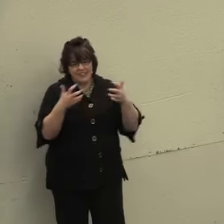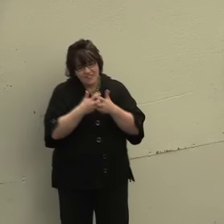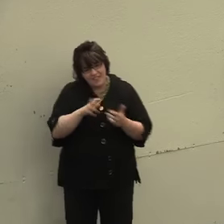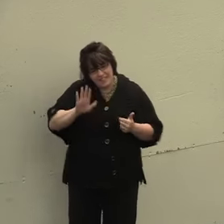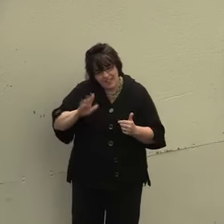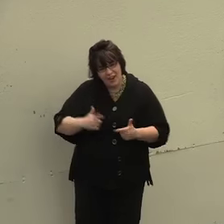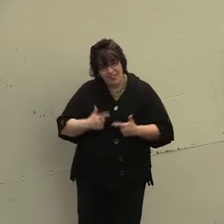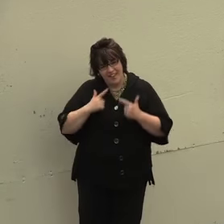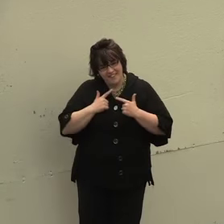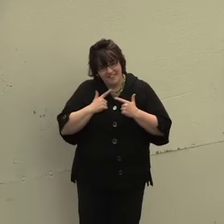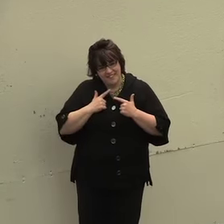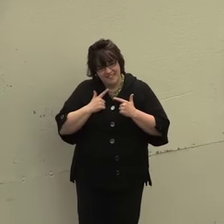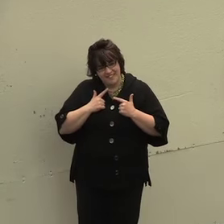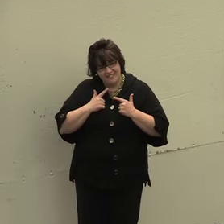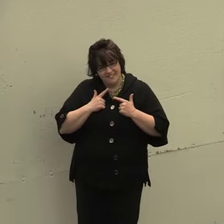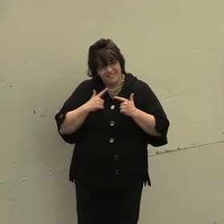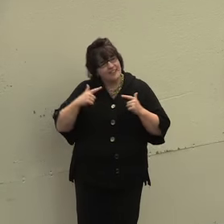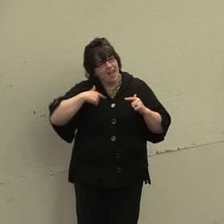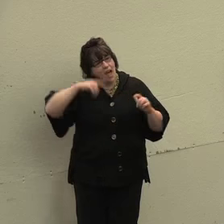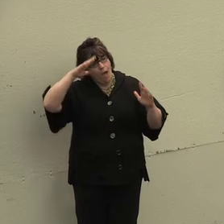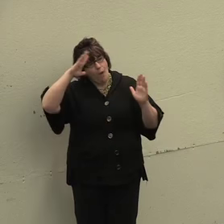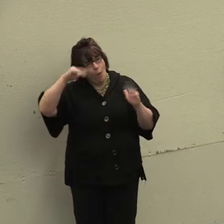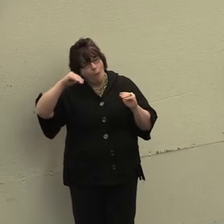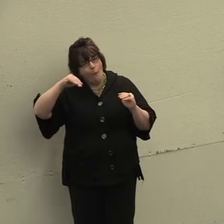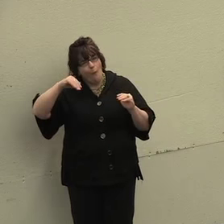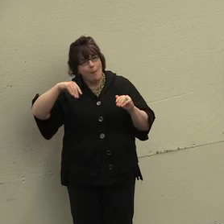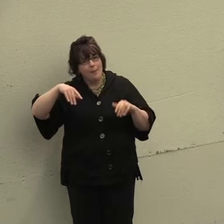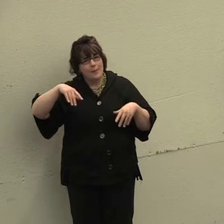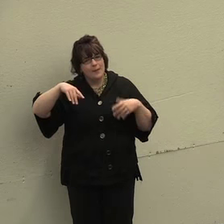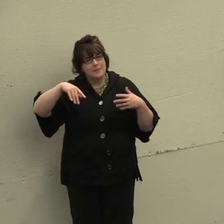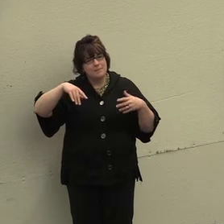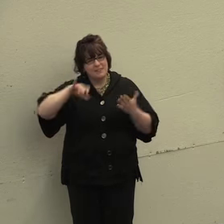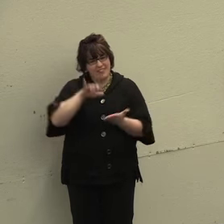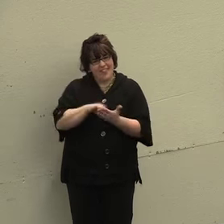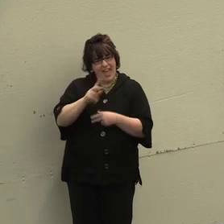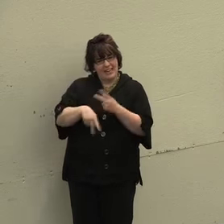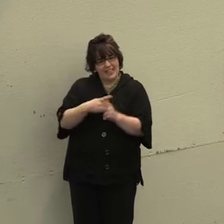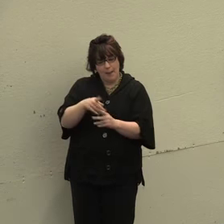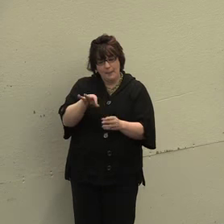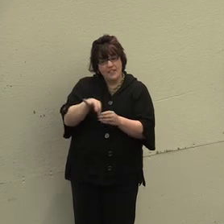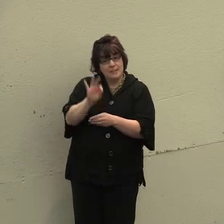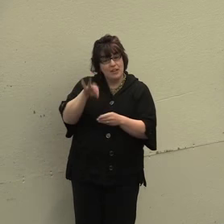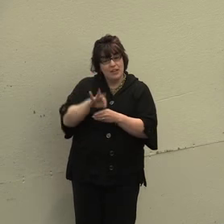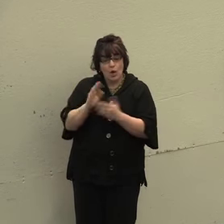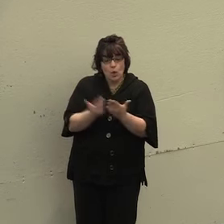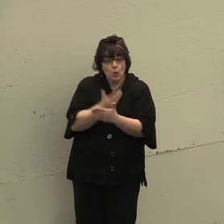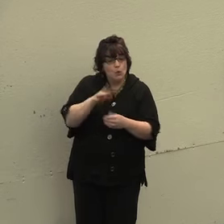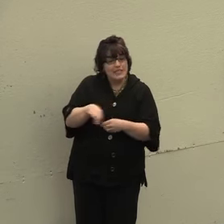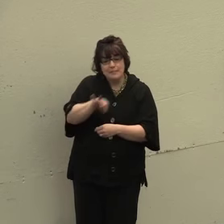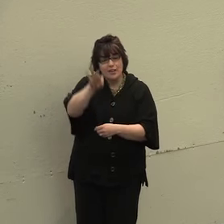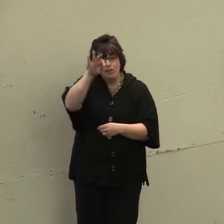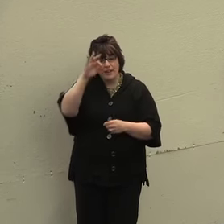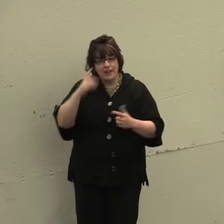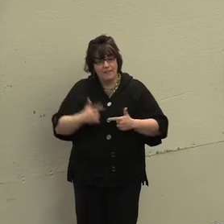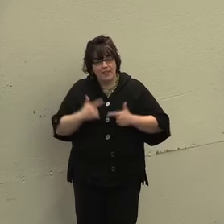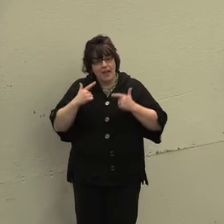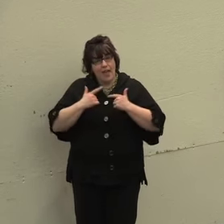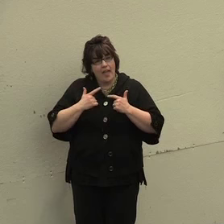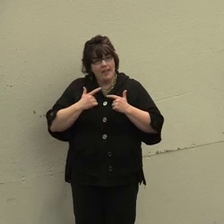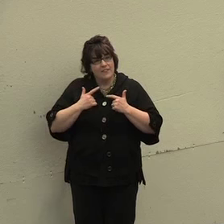And I hope such a spirit of life, new spirit of life, is--